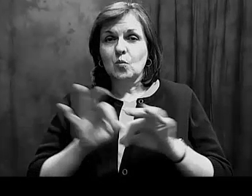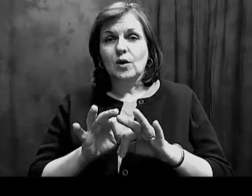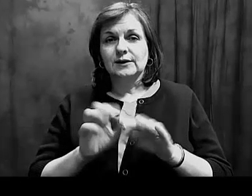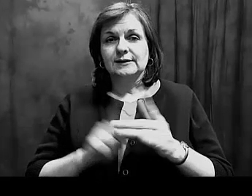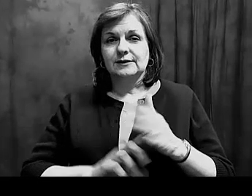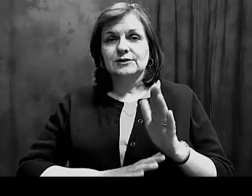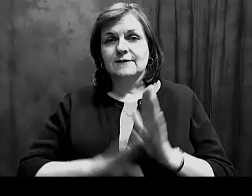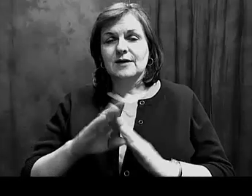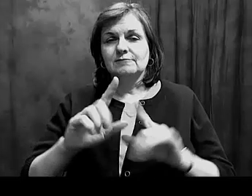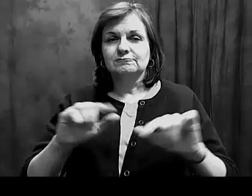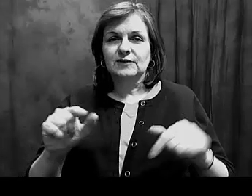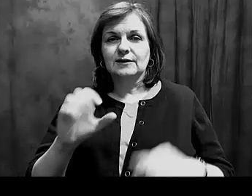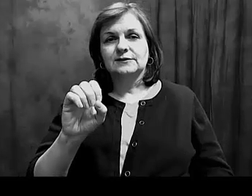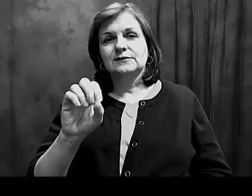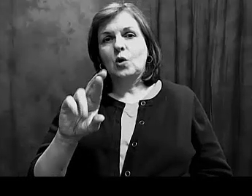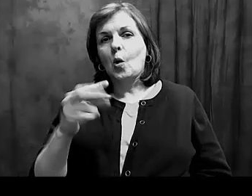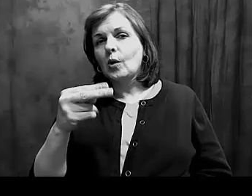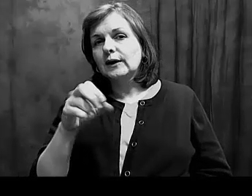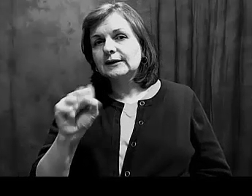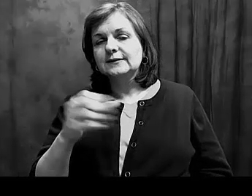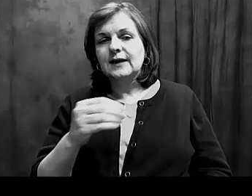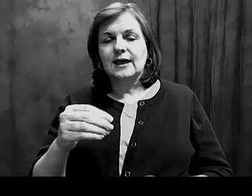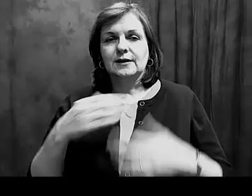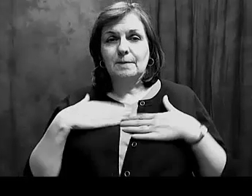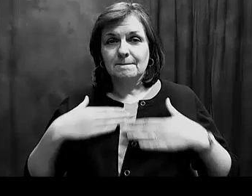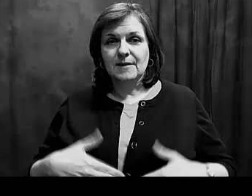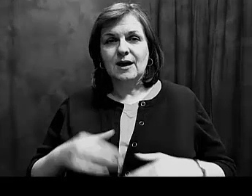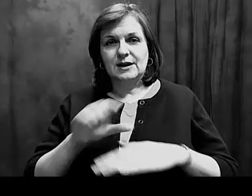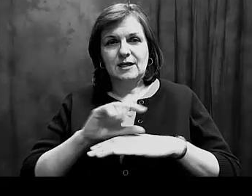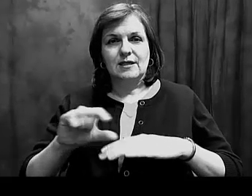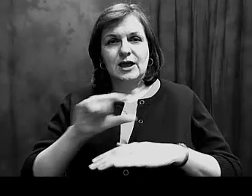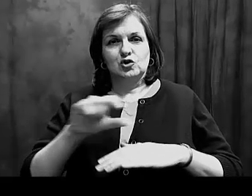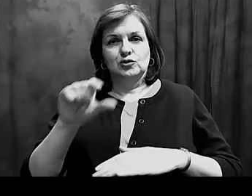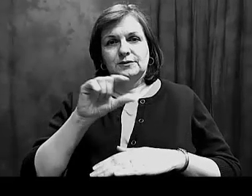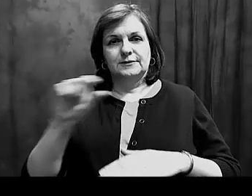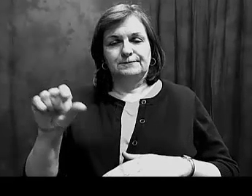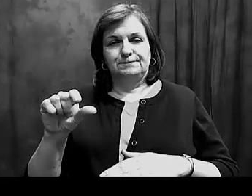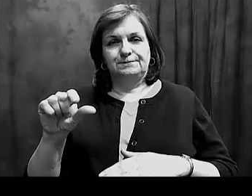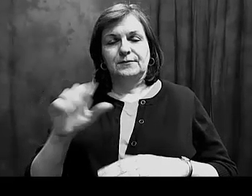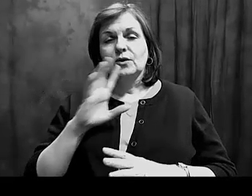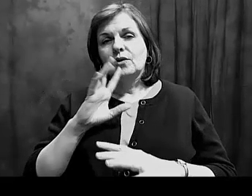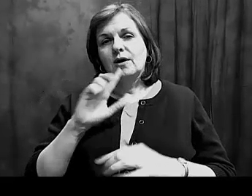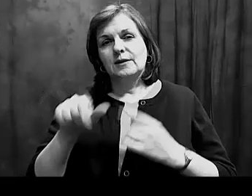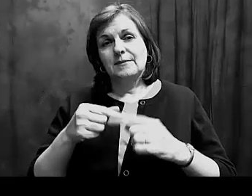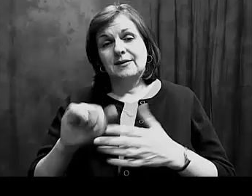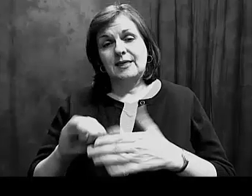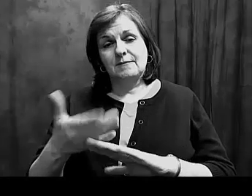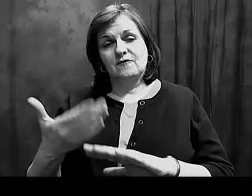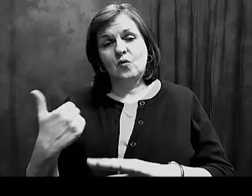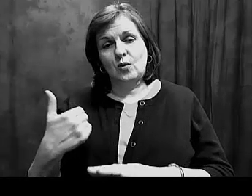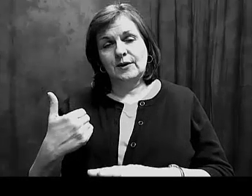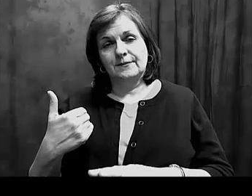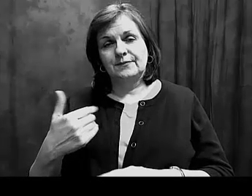different organ systems and layers to our body we have talked before about this